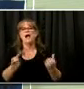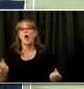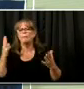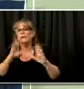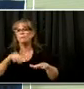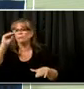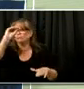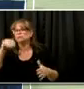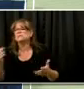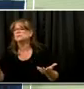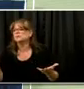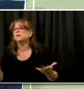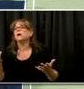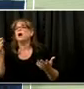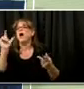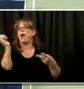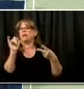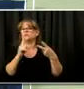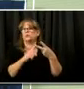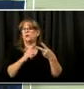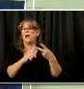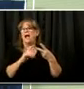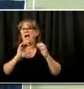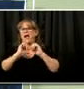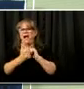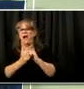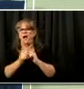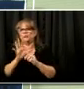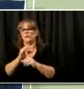ask, too, how this affects the October count, and if you guys are going to push that back or make